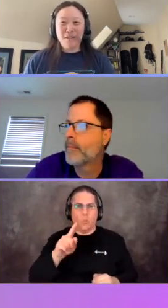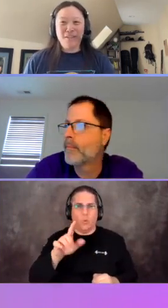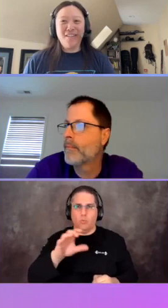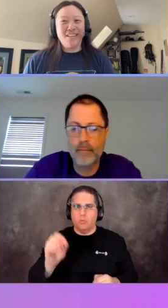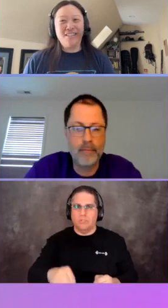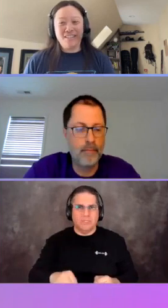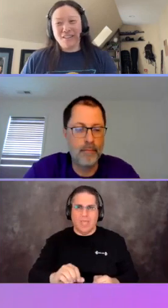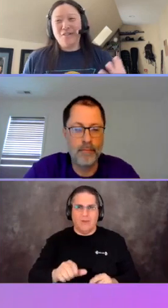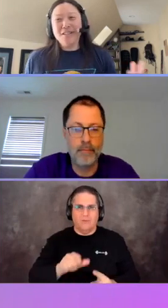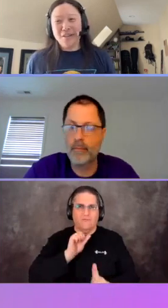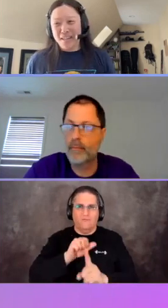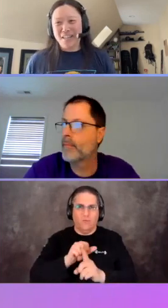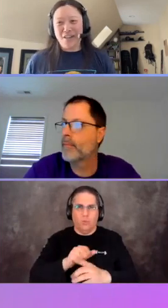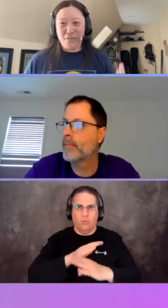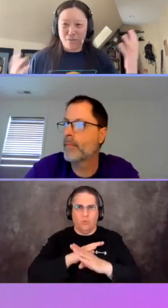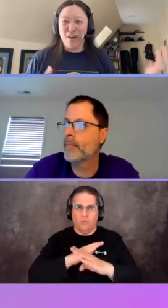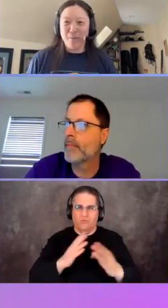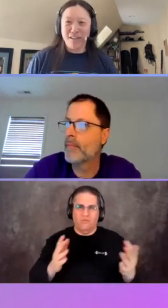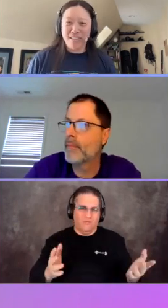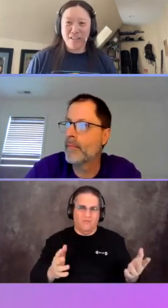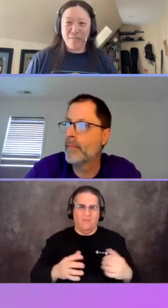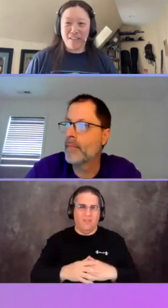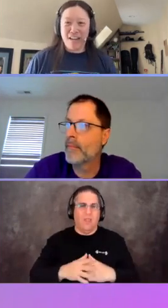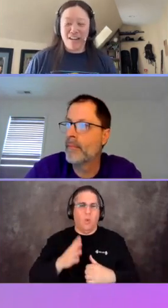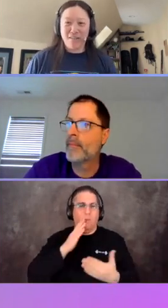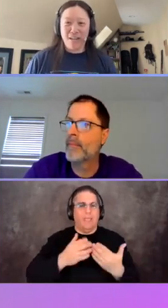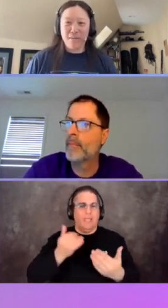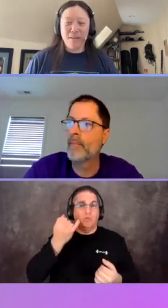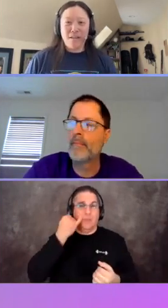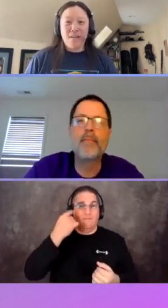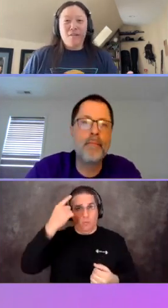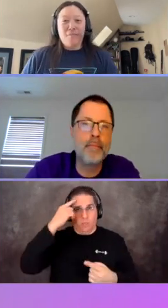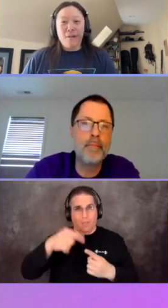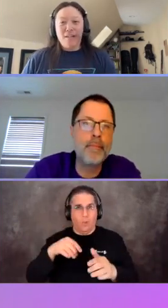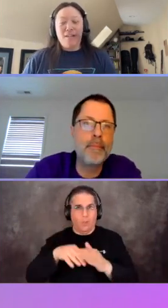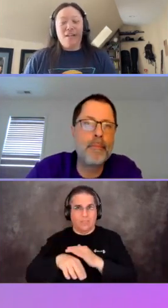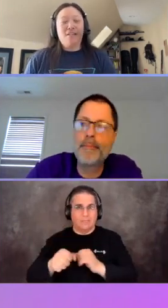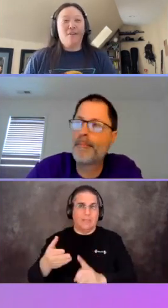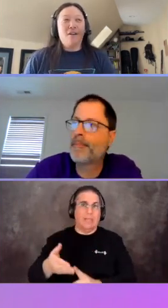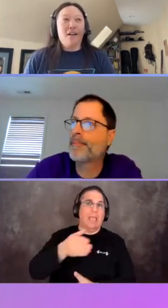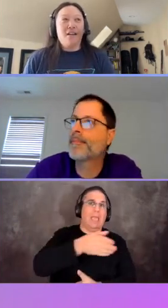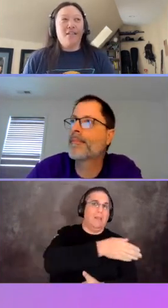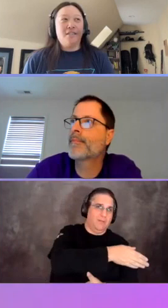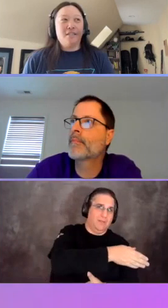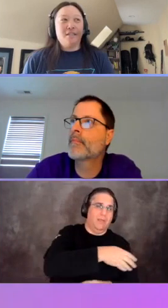expanding content and you want to open a modal you're wanting to move a modal into